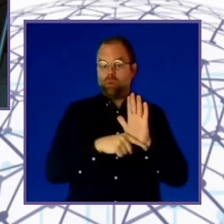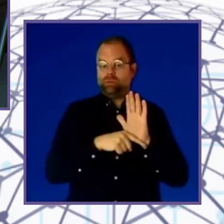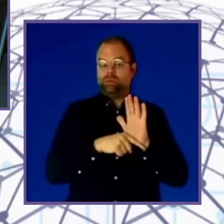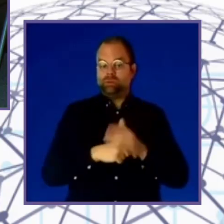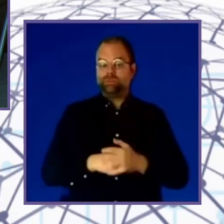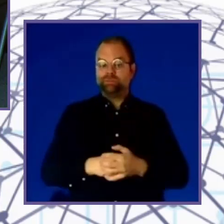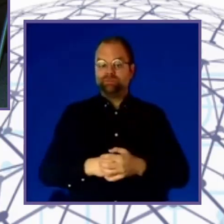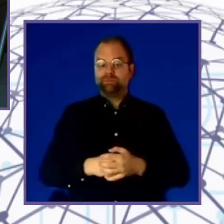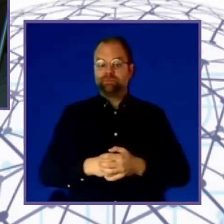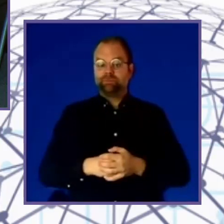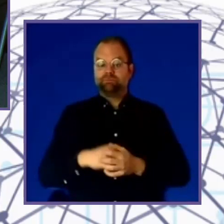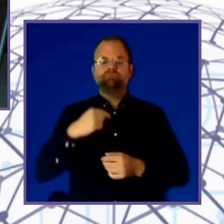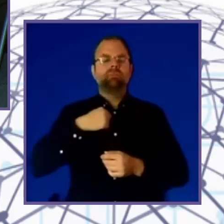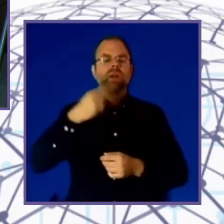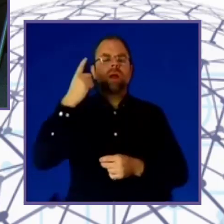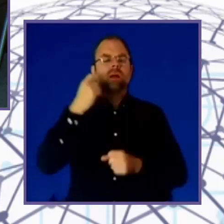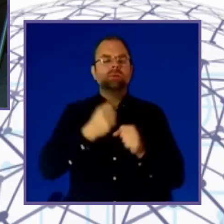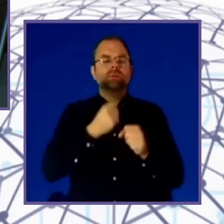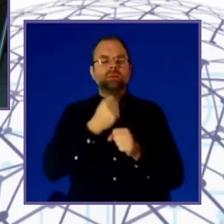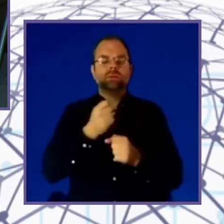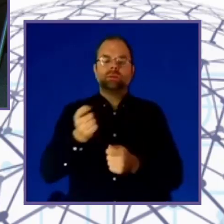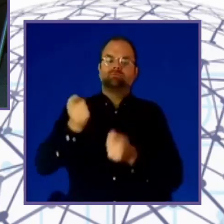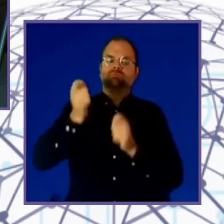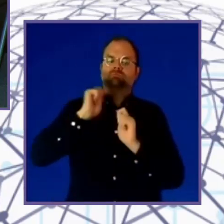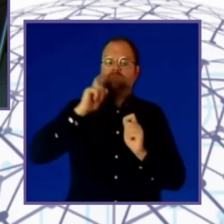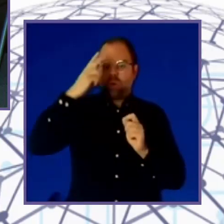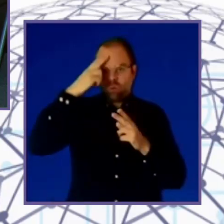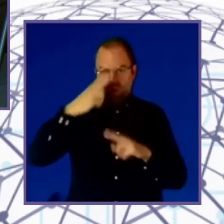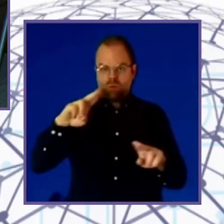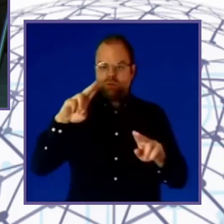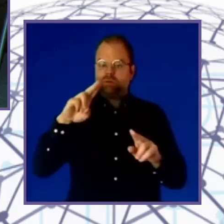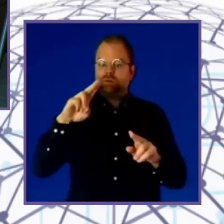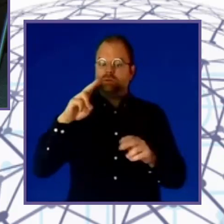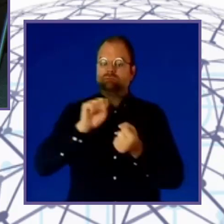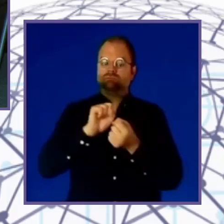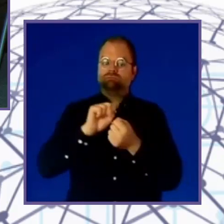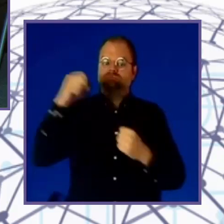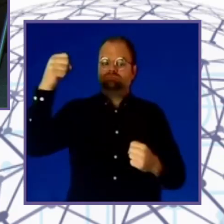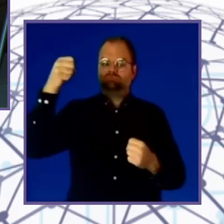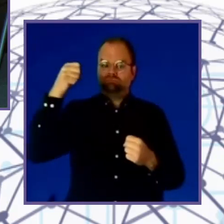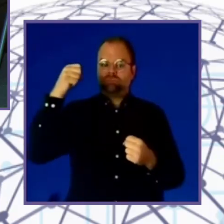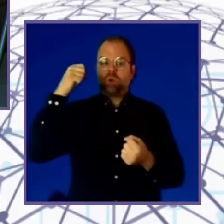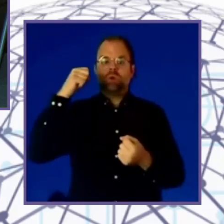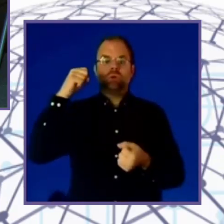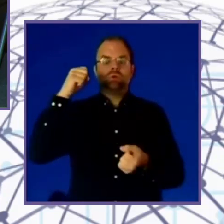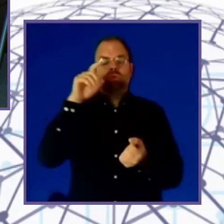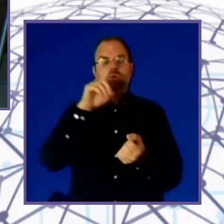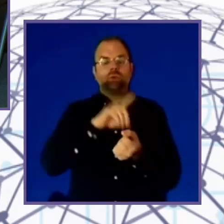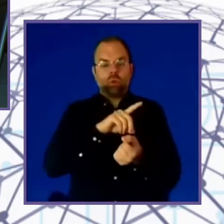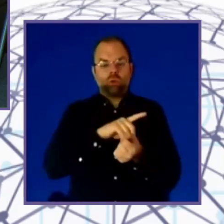is by some margin the single largest and most impactful change in the treatment of disabled